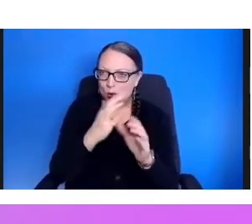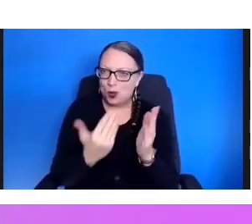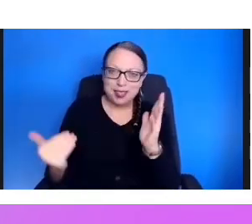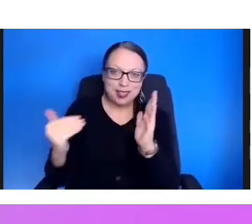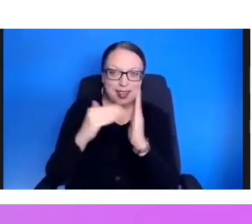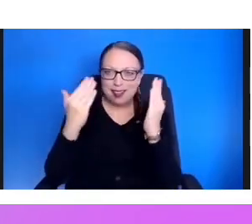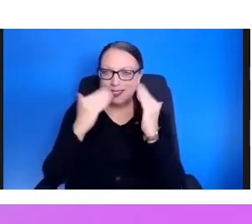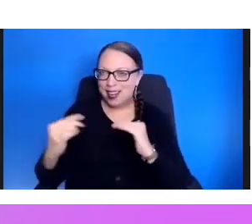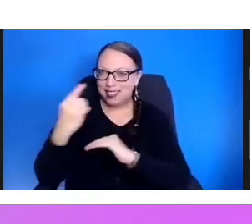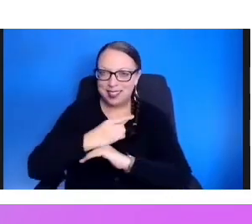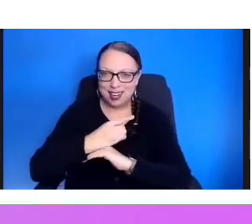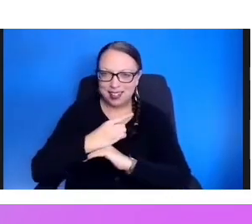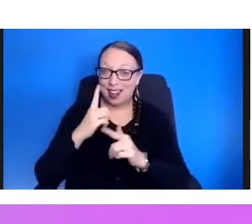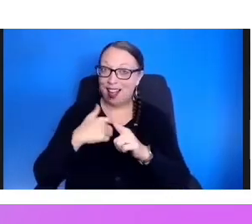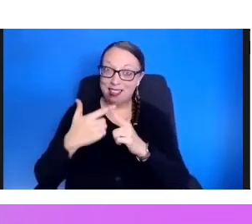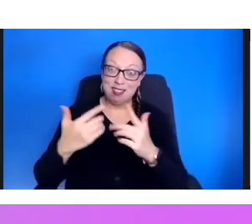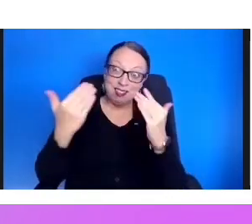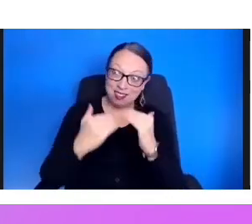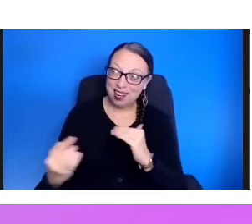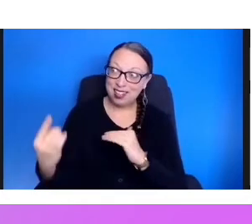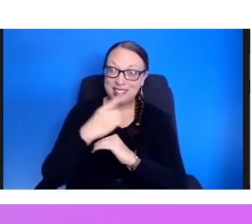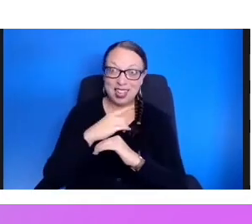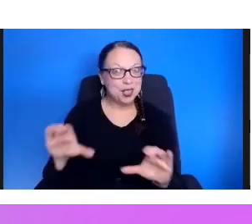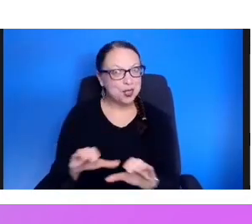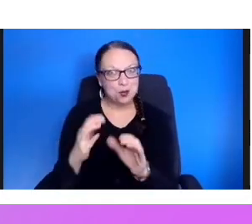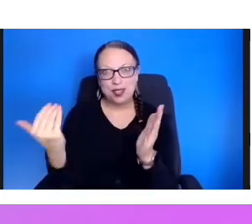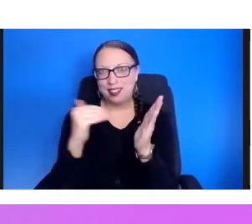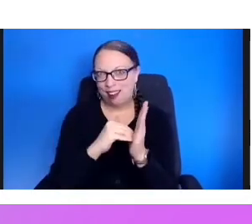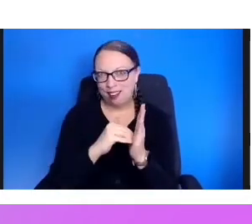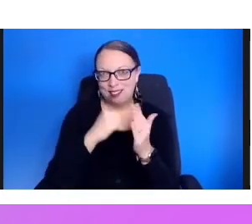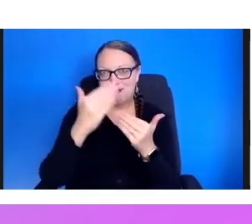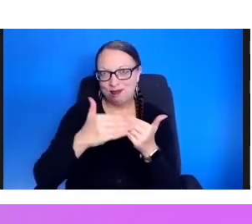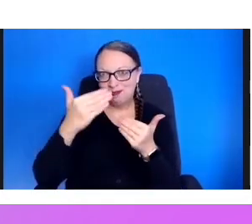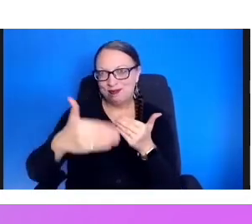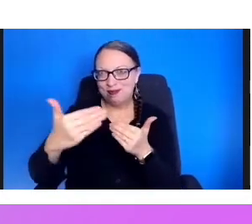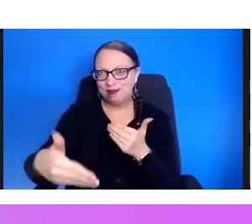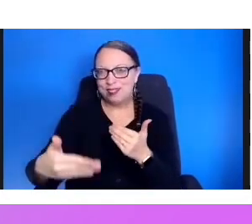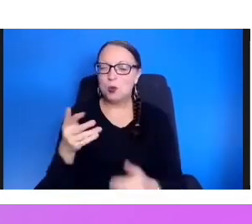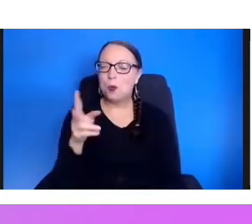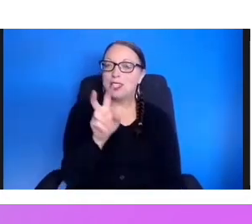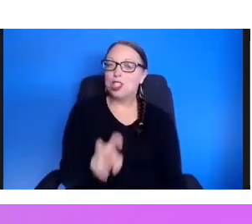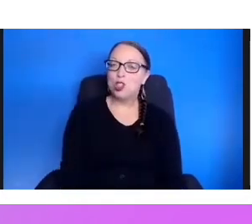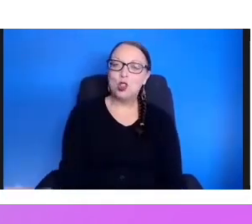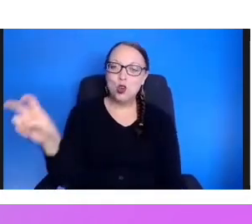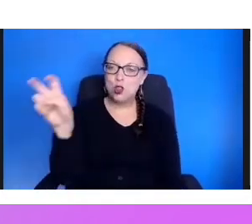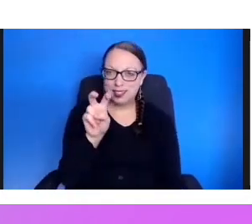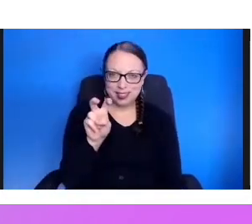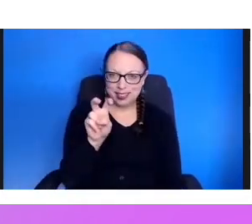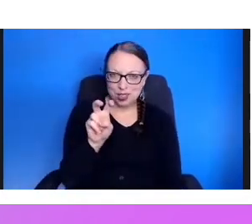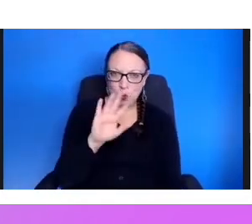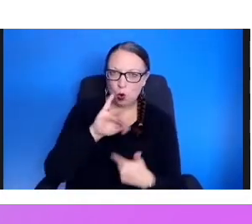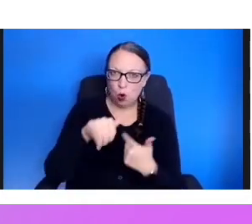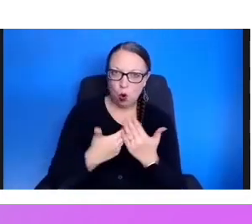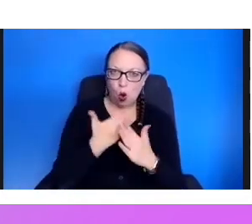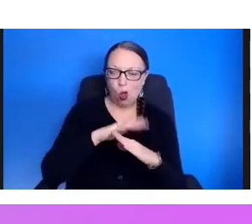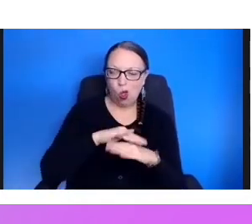and then the one after." And I think that's that this is a journey we're all on a journey to inclusion it doesn't have an end point